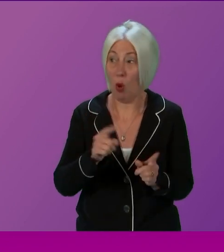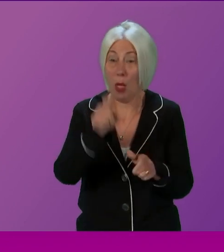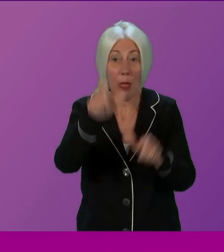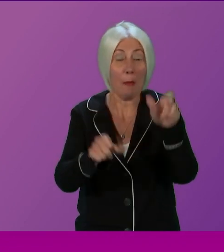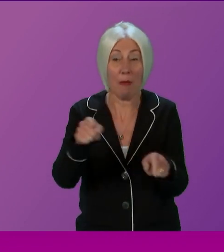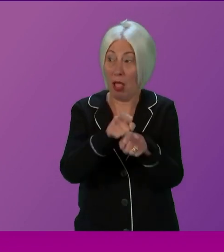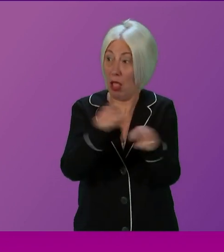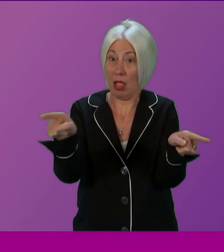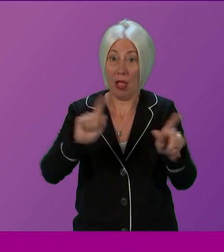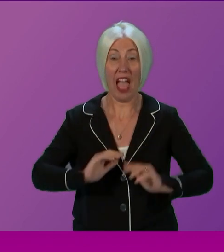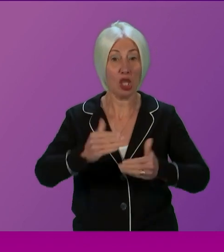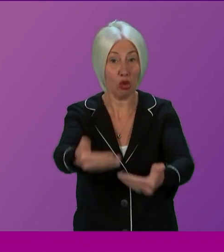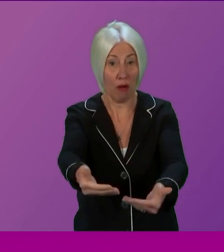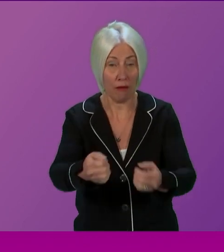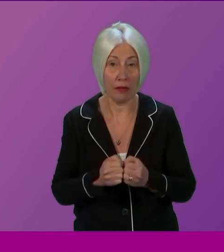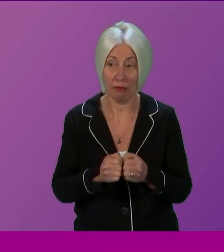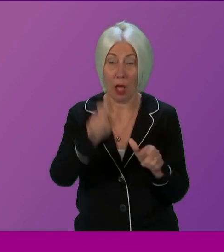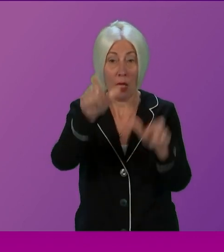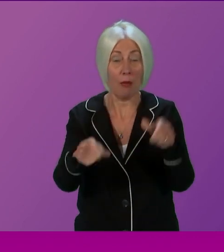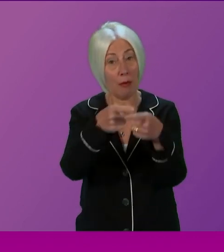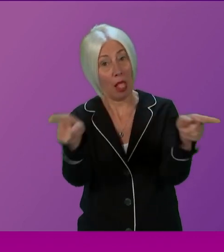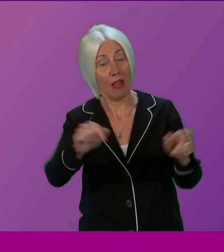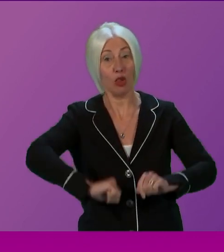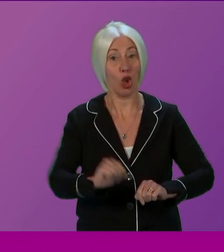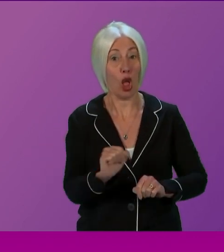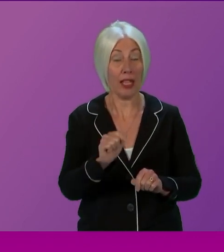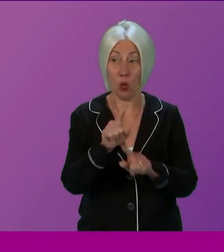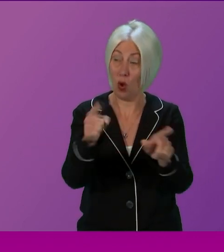people whom we serve—the people of Scotland. That verdict—winning no fewer than eight elections—has